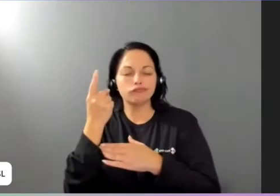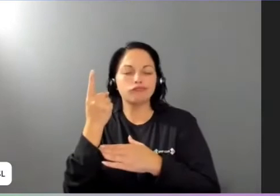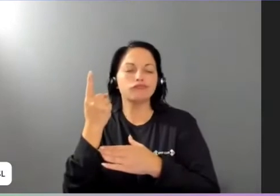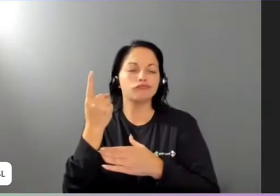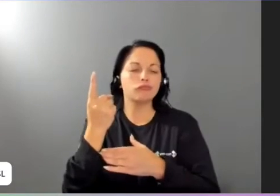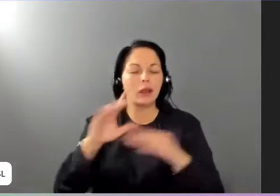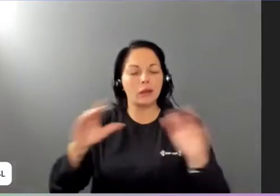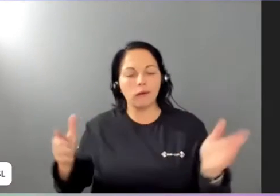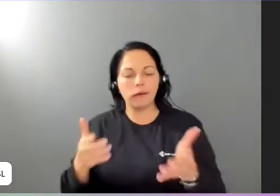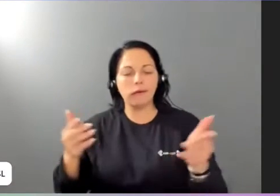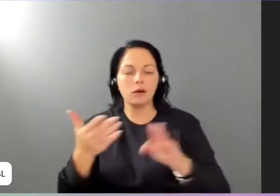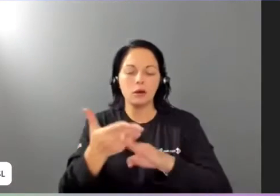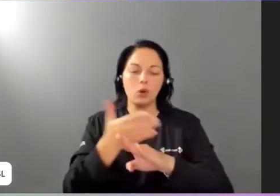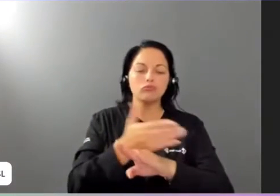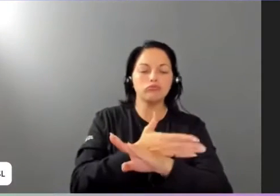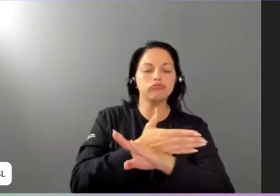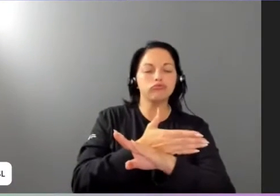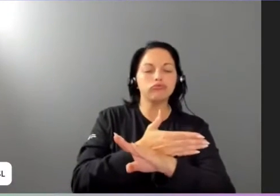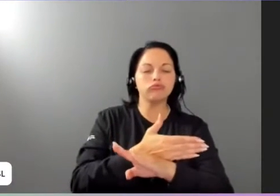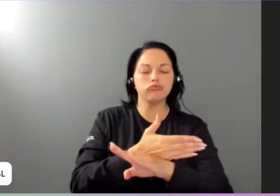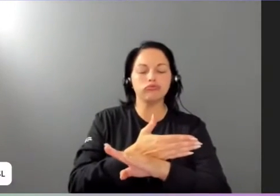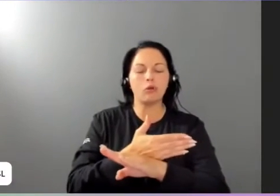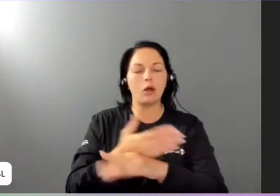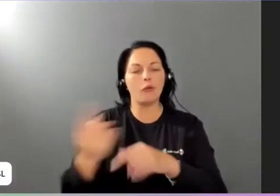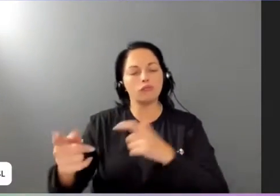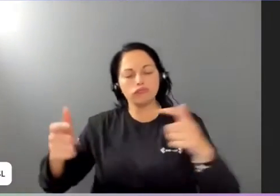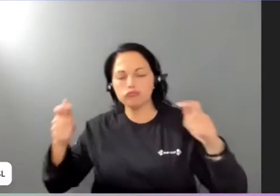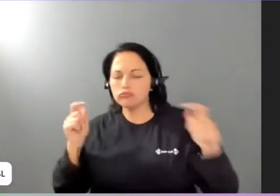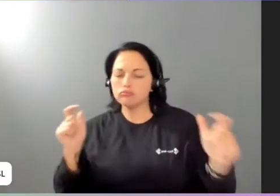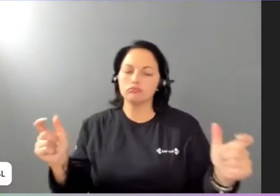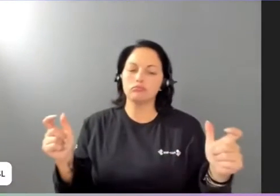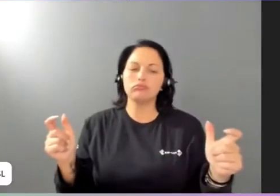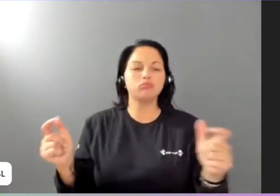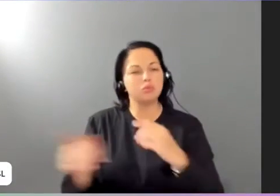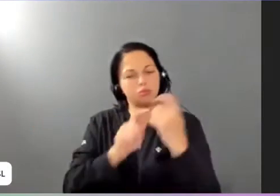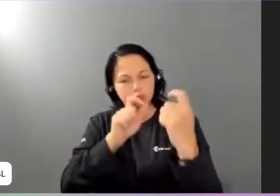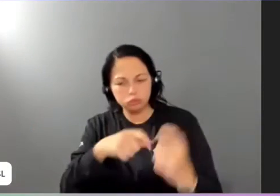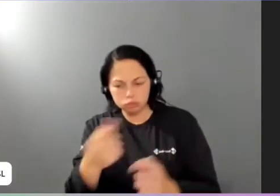using these maturity model tools. There are a lot of them out there. Using these tools to understand where